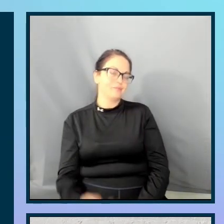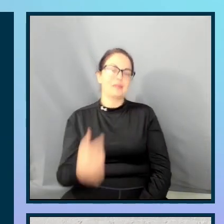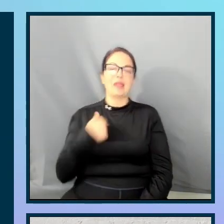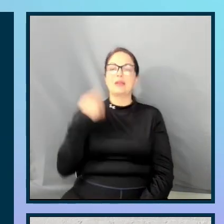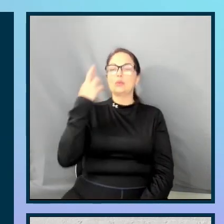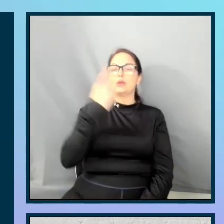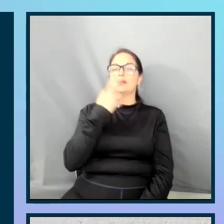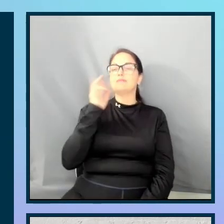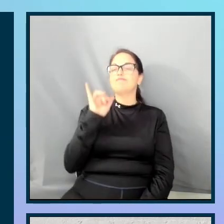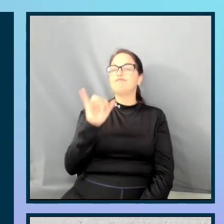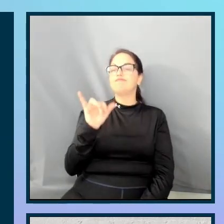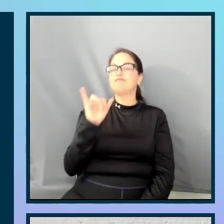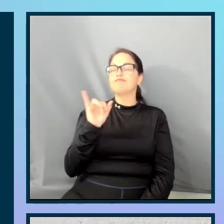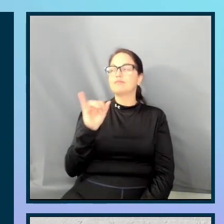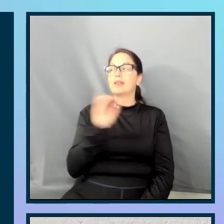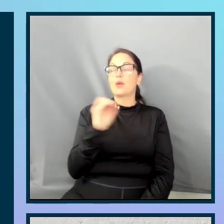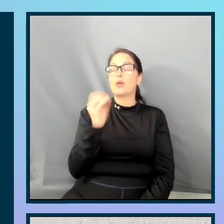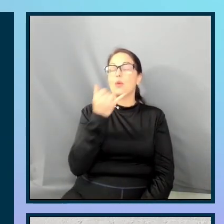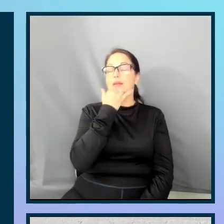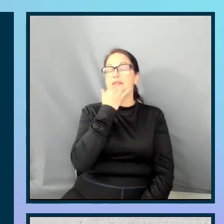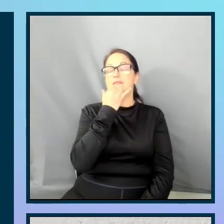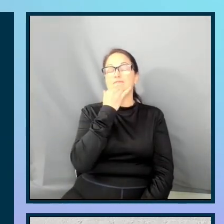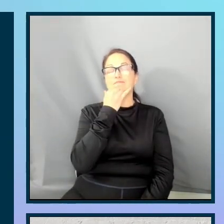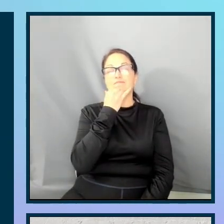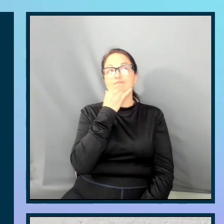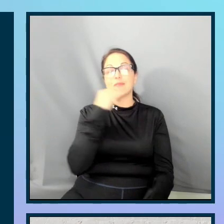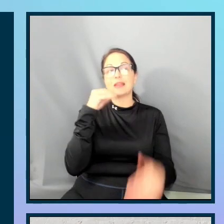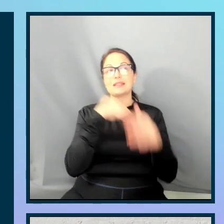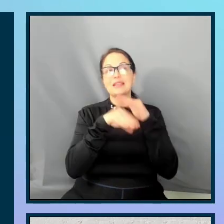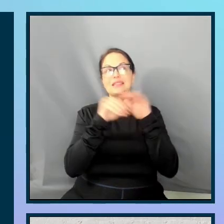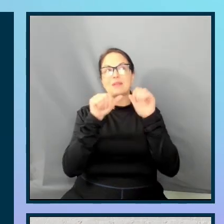there are no accidental accessibility evangelists.